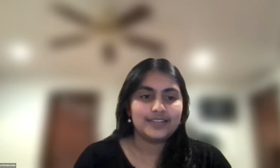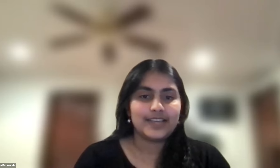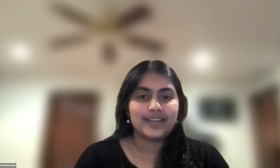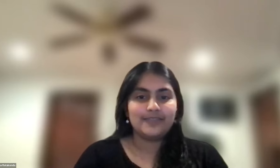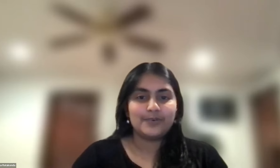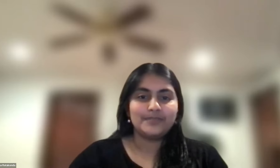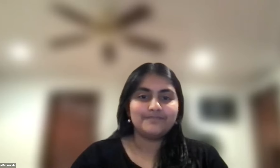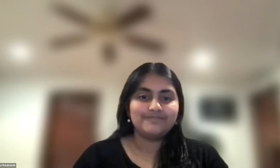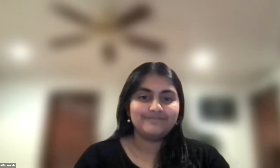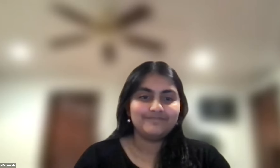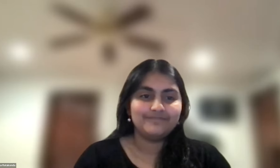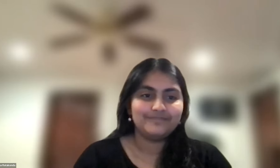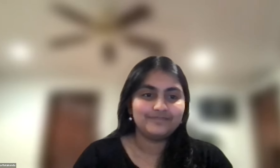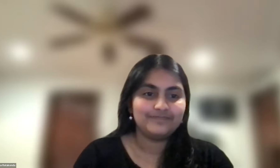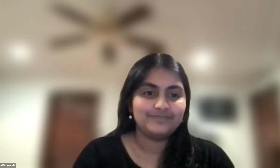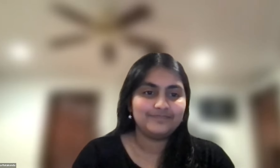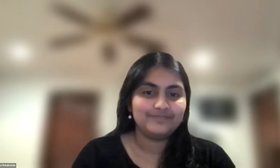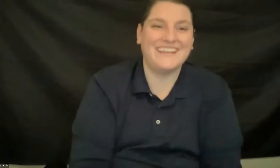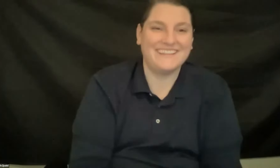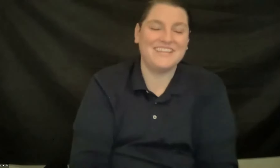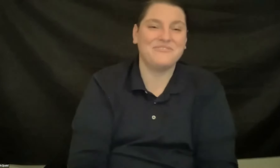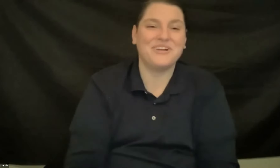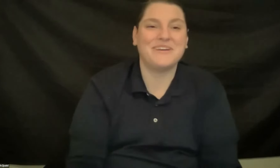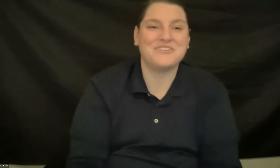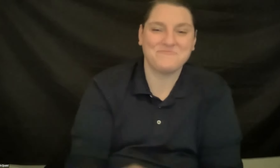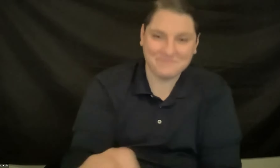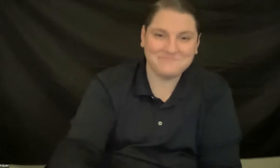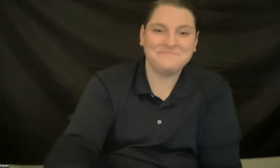Our presenter, Ian, did an amazing job. Chris our interpreter, Kate our captionist, and Pavani behind the scenes making sure everything is running really well.